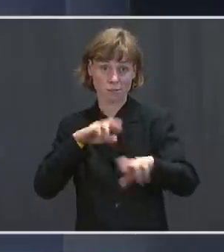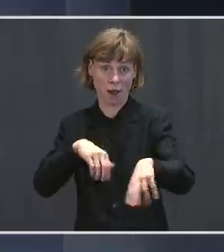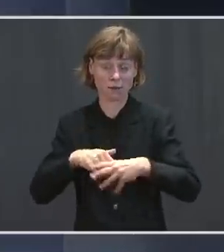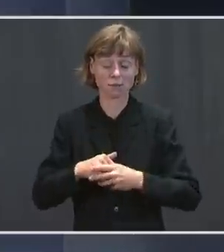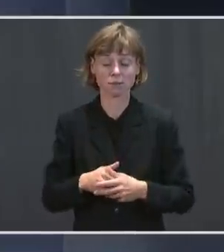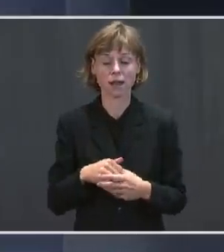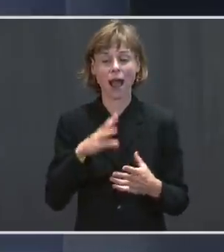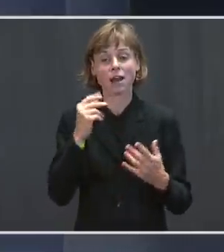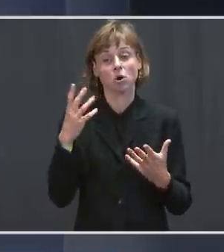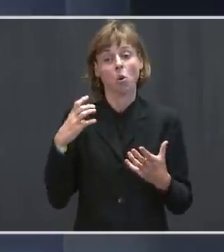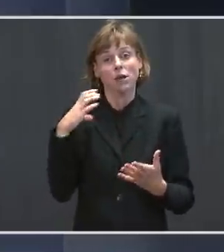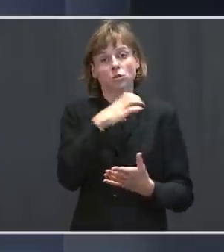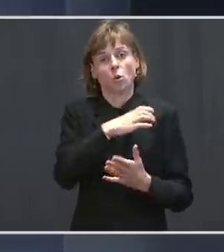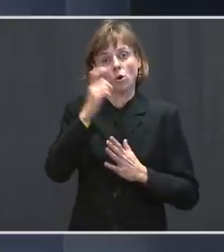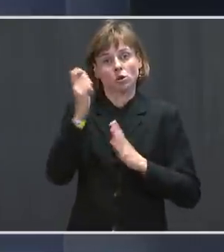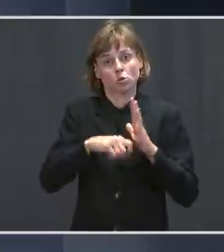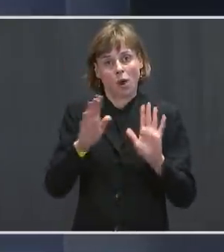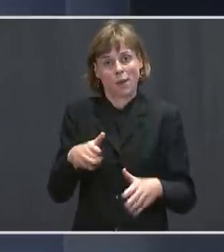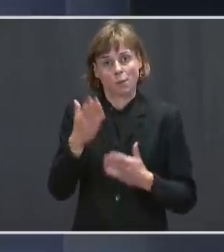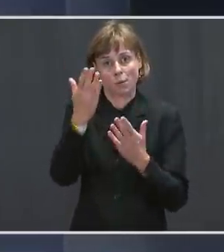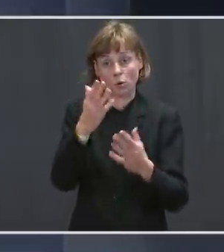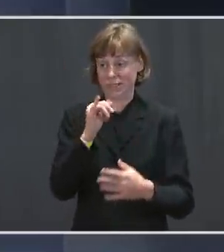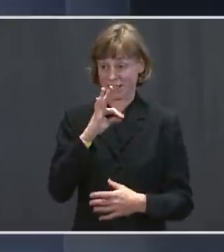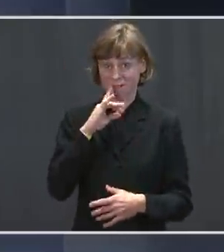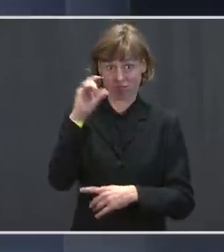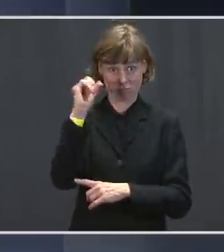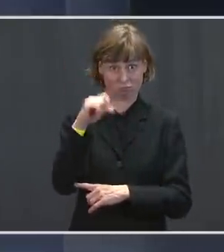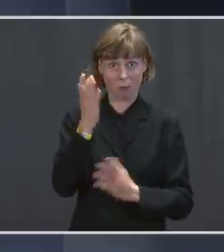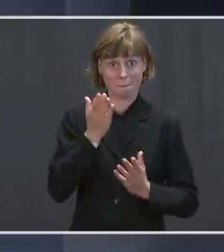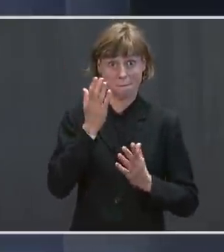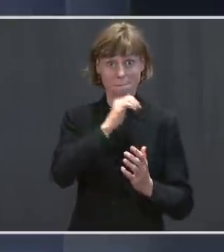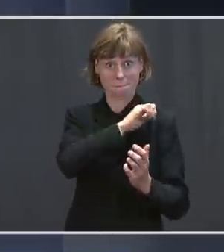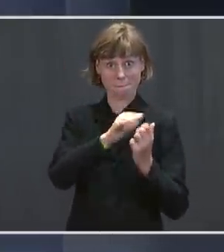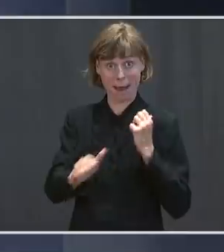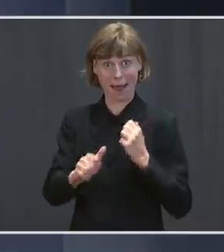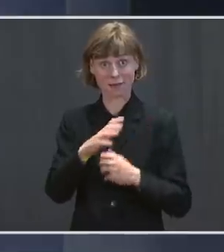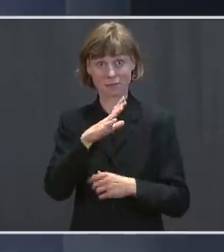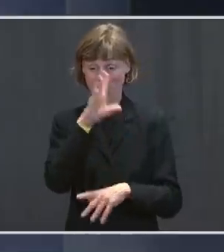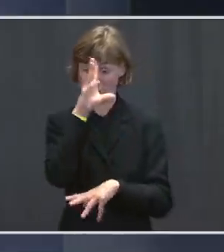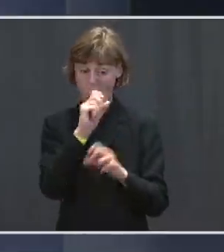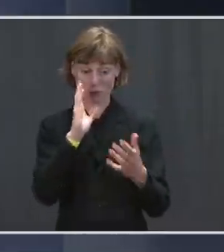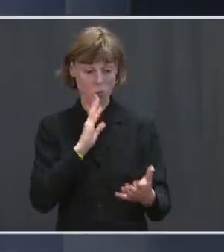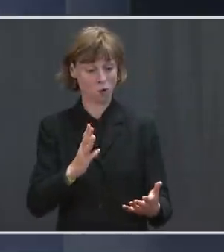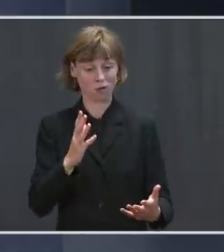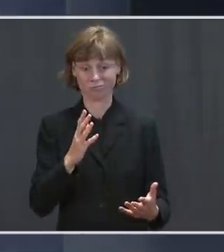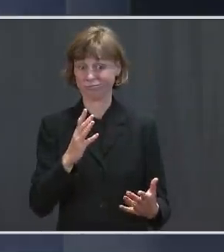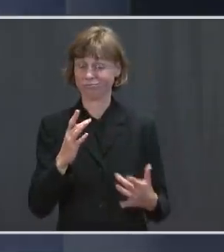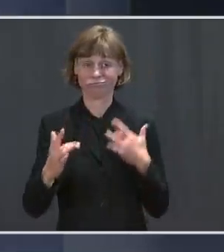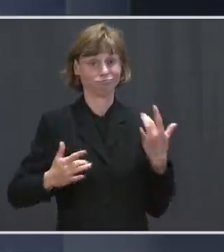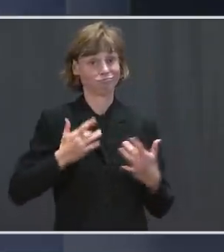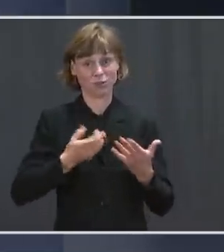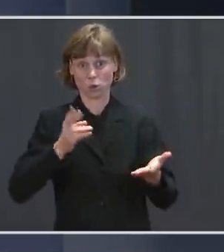And if it is passed and sent to his desk, he will look forward to signing it. Debt relief is of course